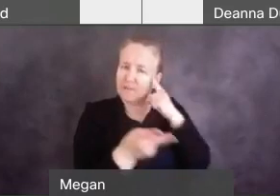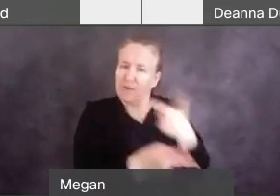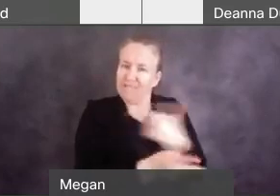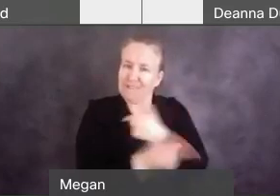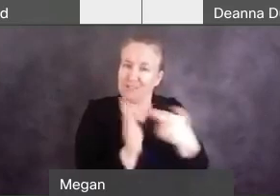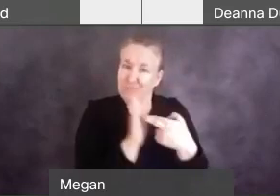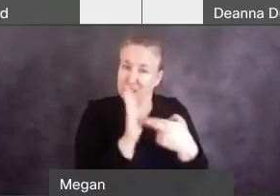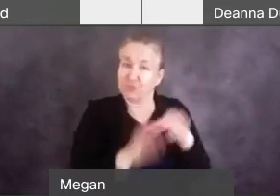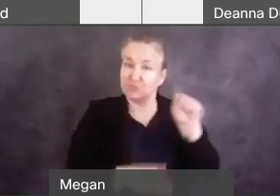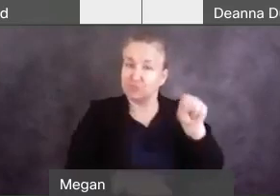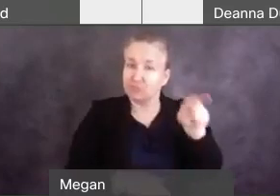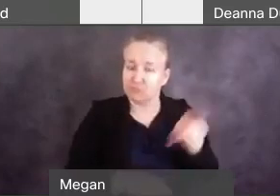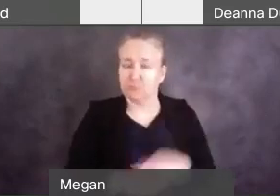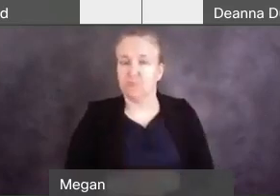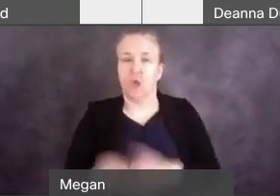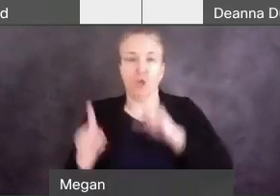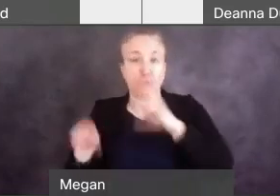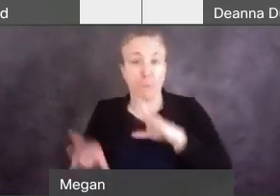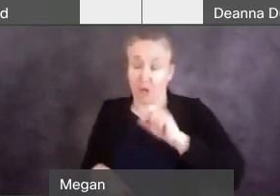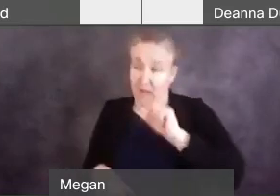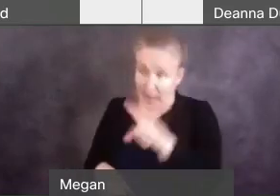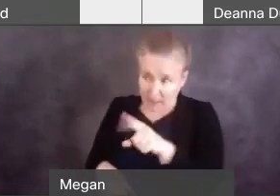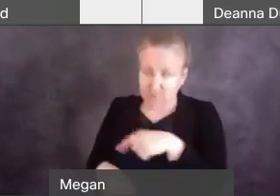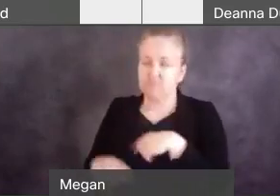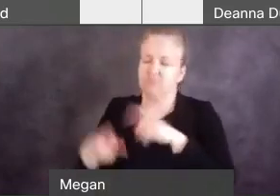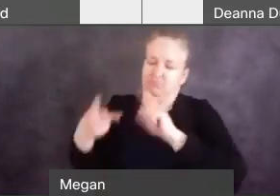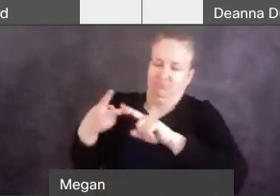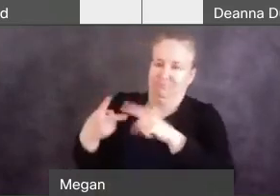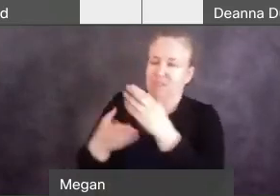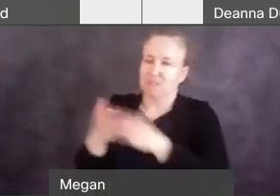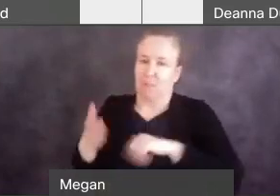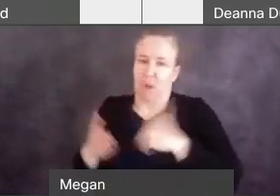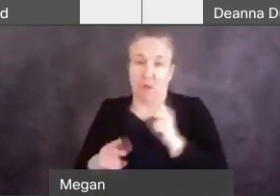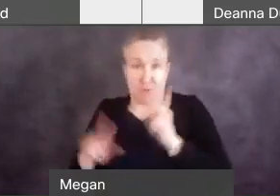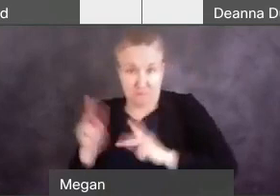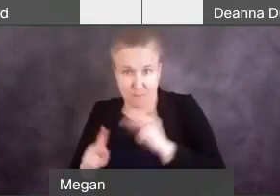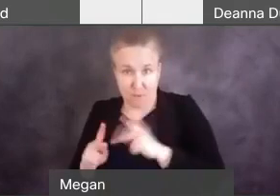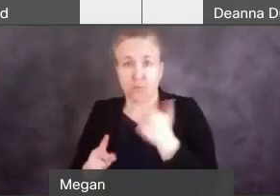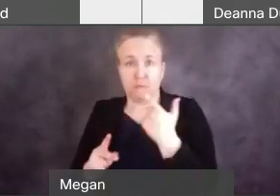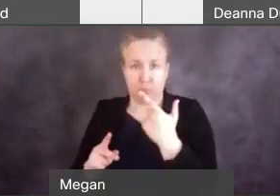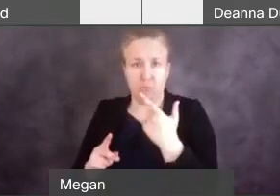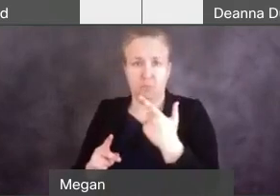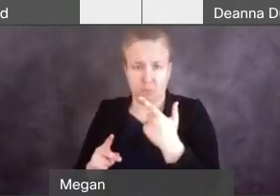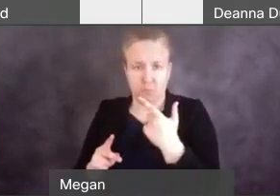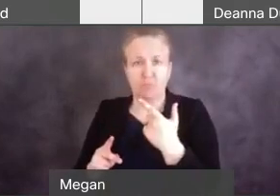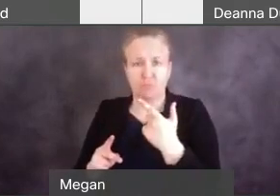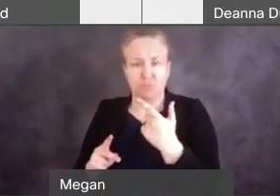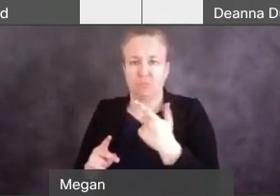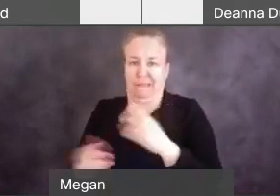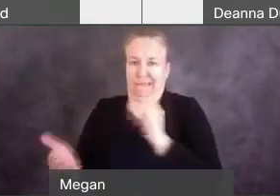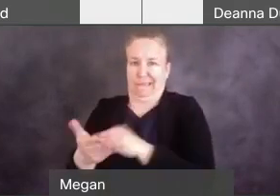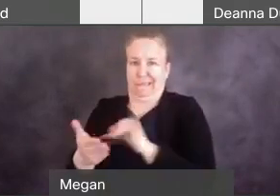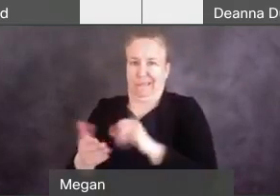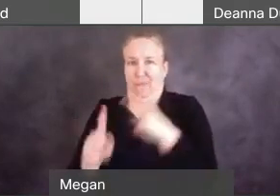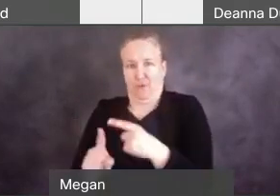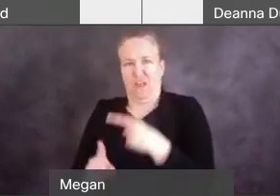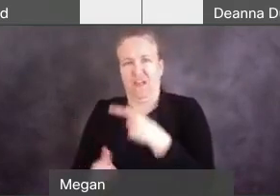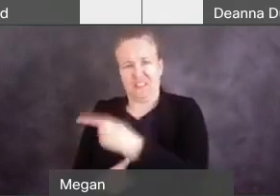[Reporter] And just as a quick follow-up to that, there, some of the people that have been, that have voiced opposition to this point they've said well it will take too long but